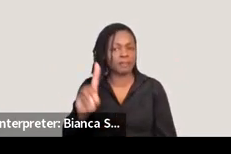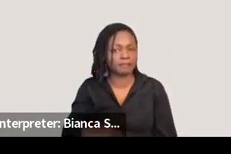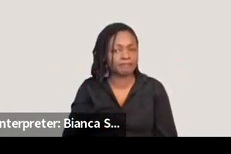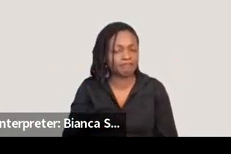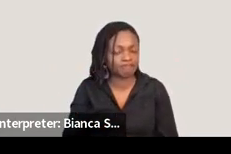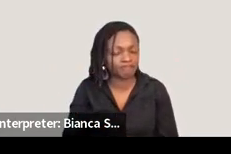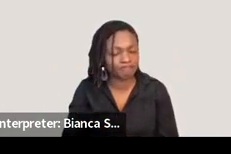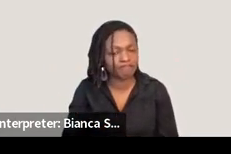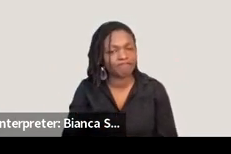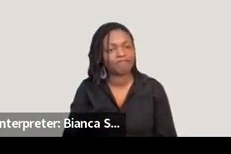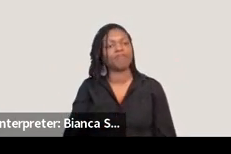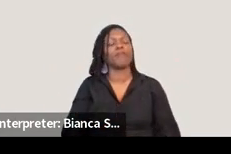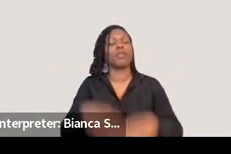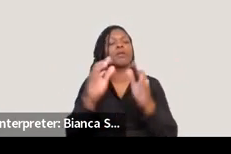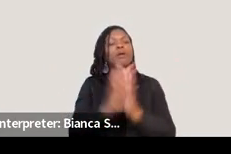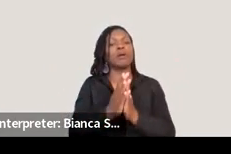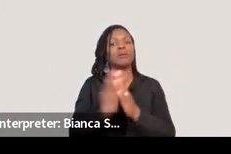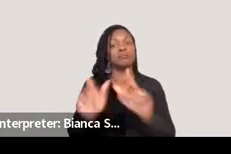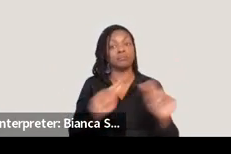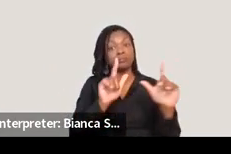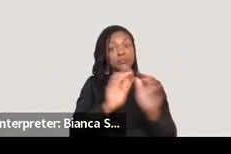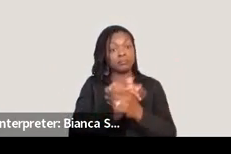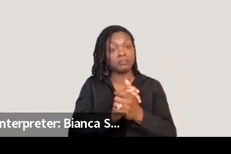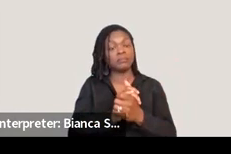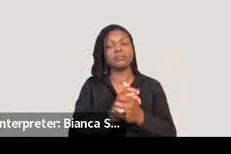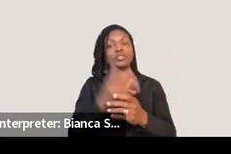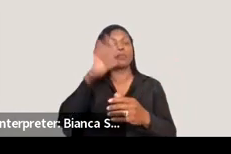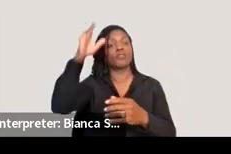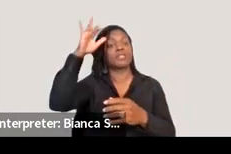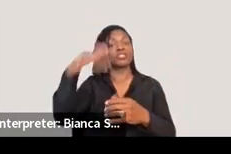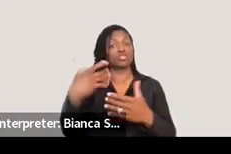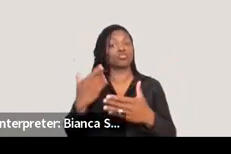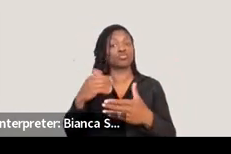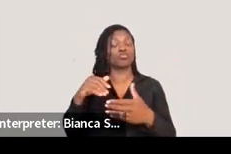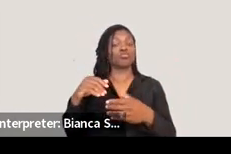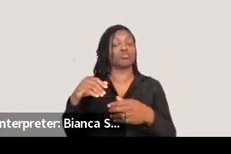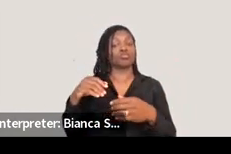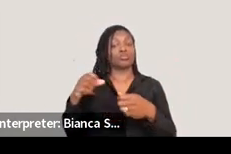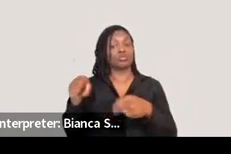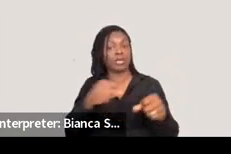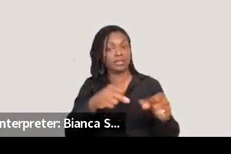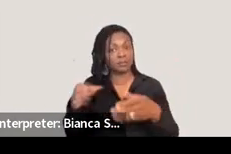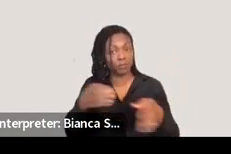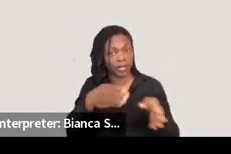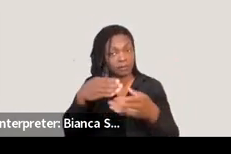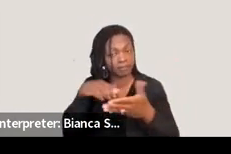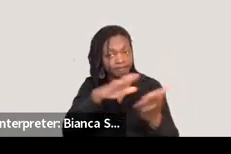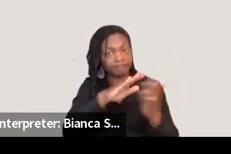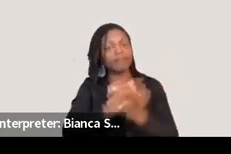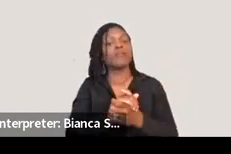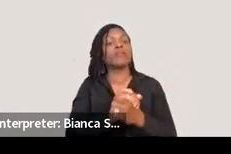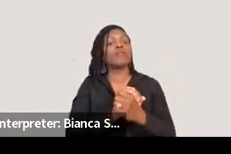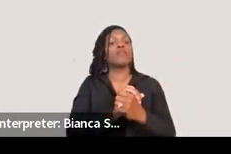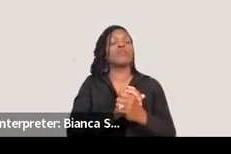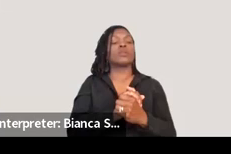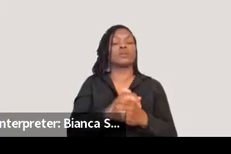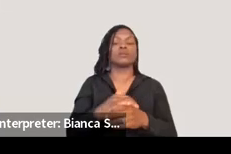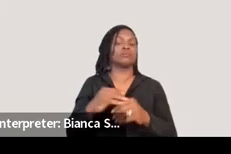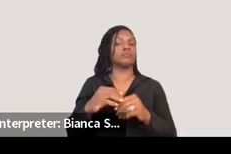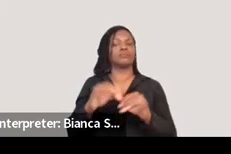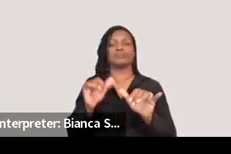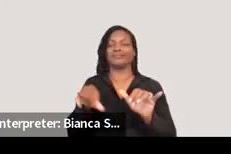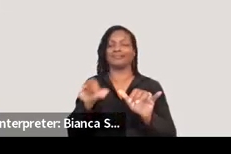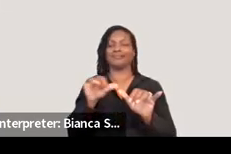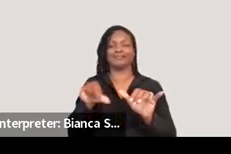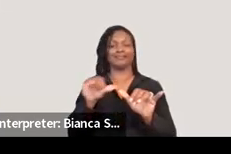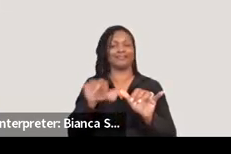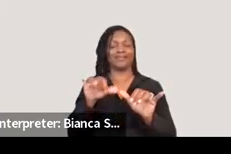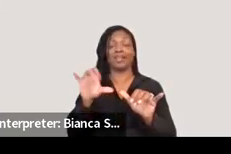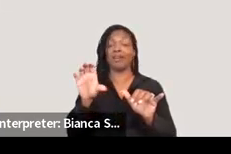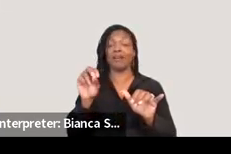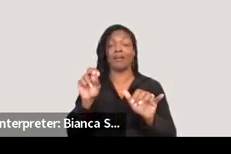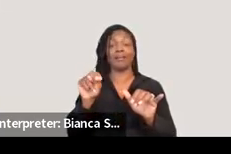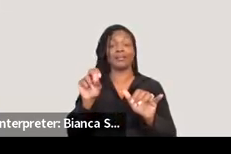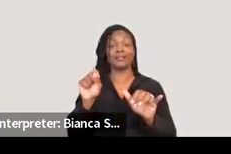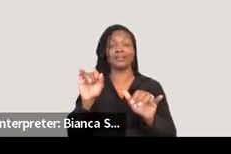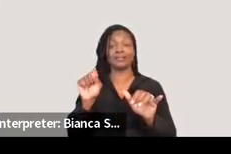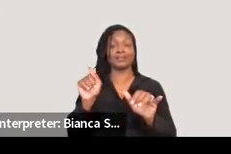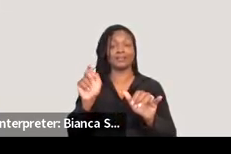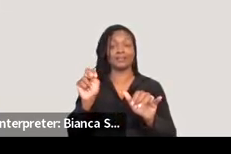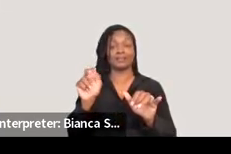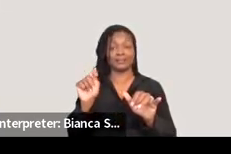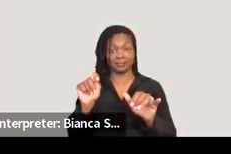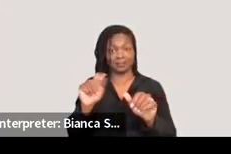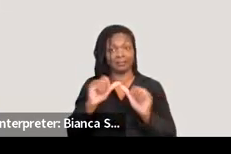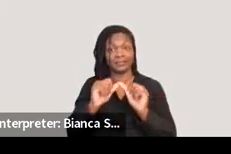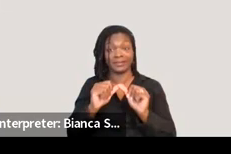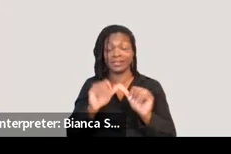So be consistent. Consistency is key. When working with your children Having consistent expectations, consistent rules, and consequences from all adults in any child's life.